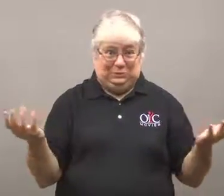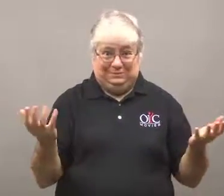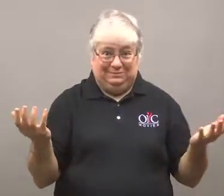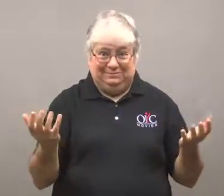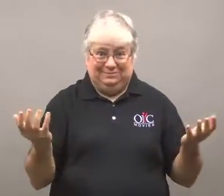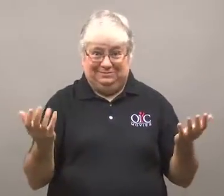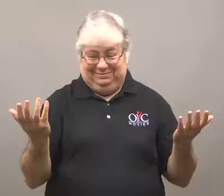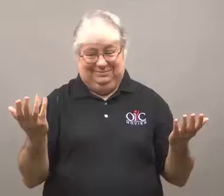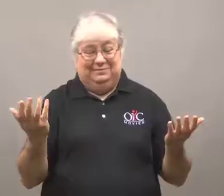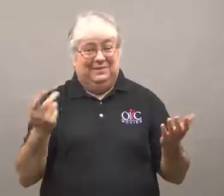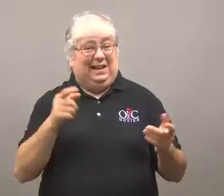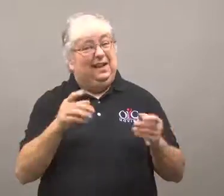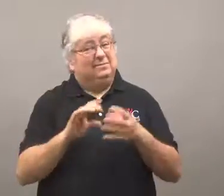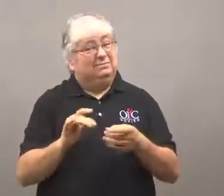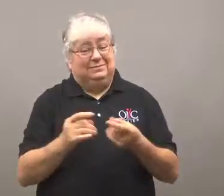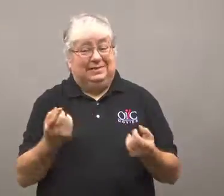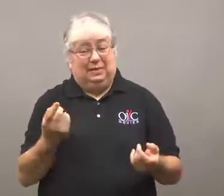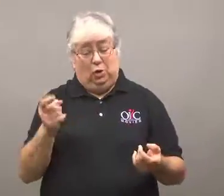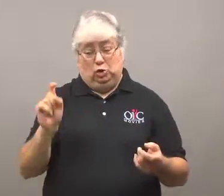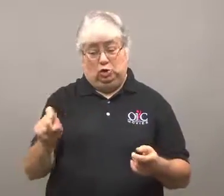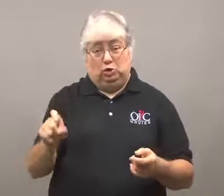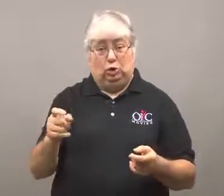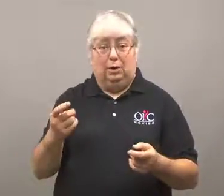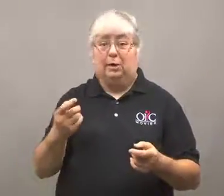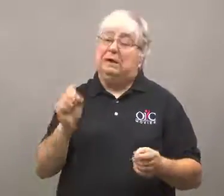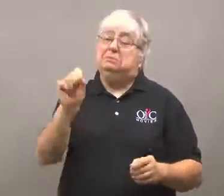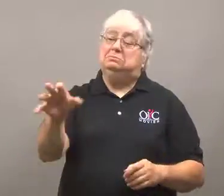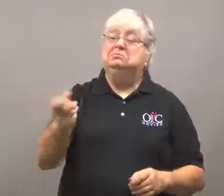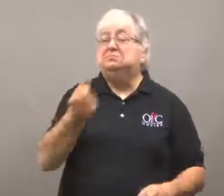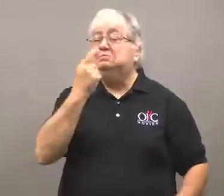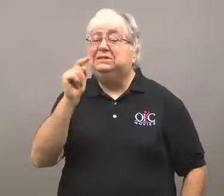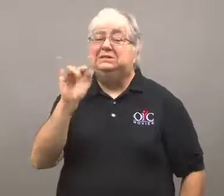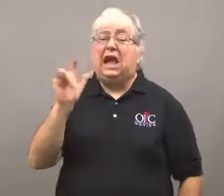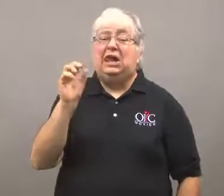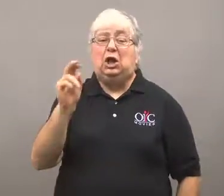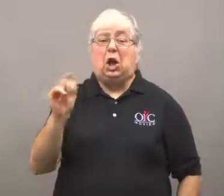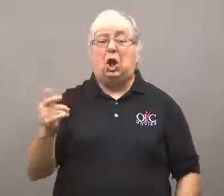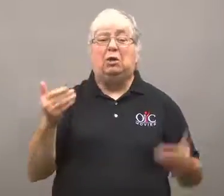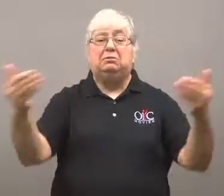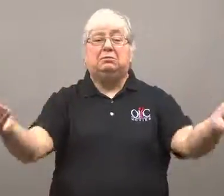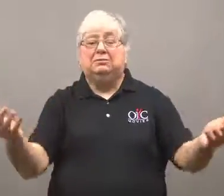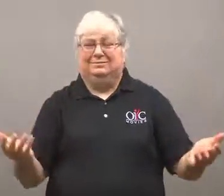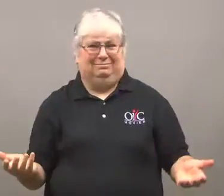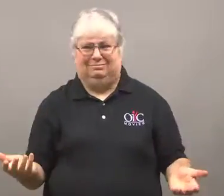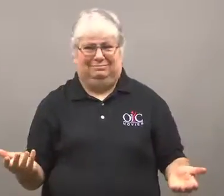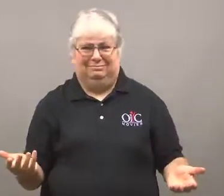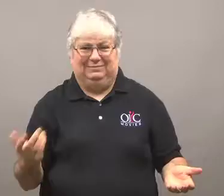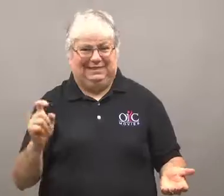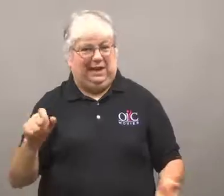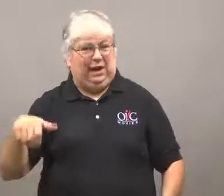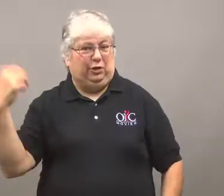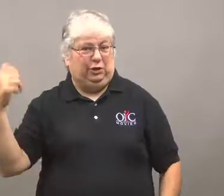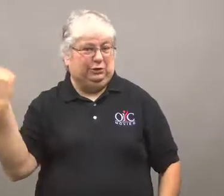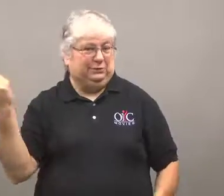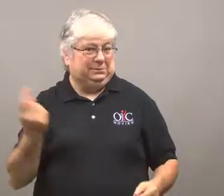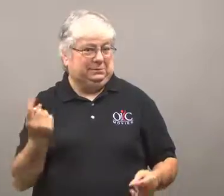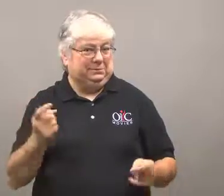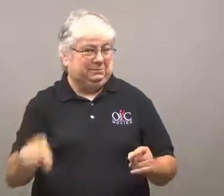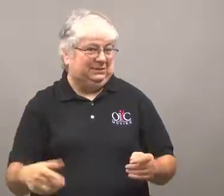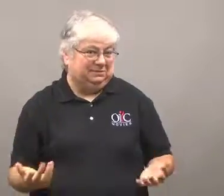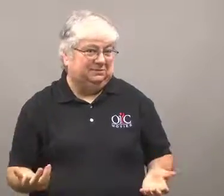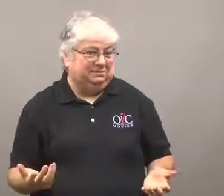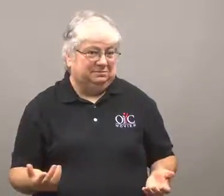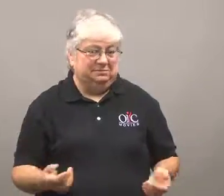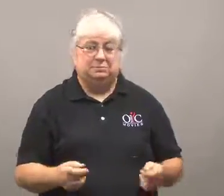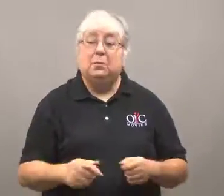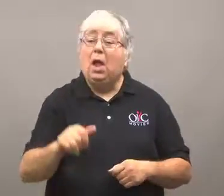He said doctors shouldn't just blindly recommend Tylenol right off the bat.